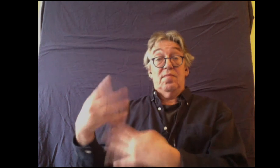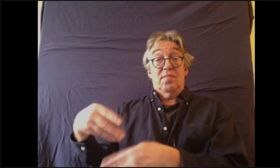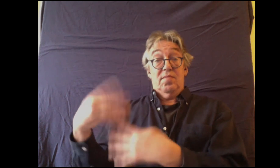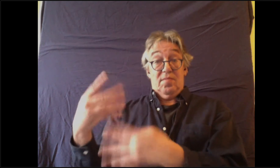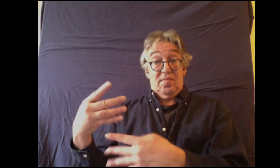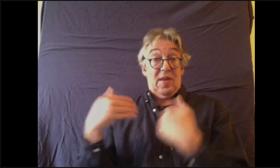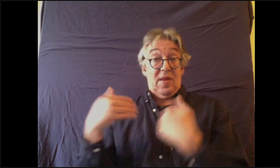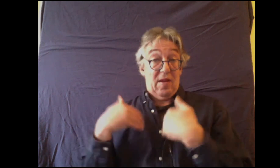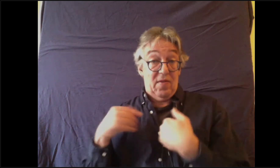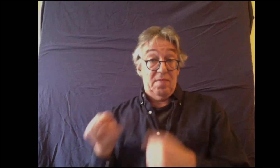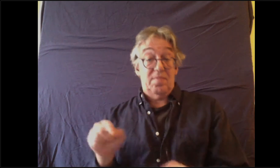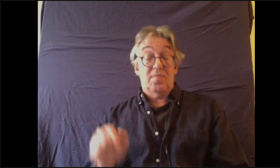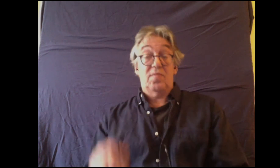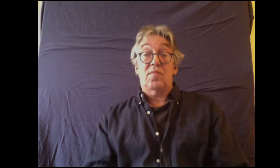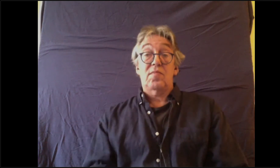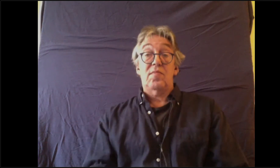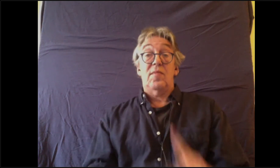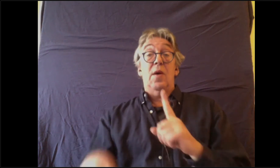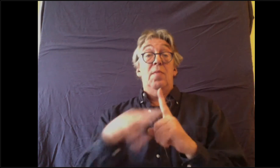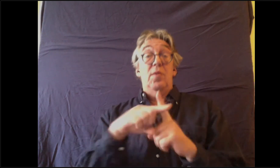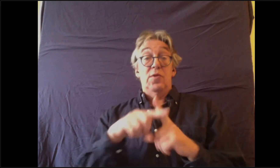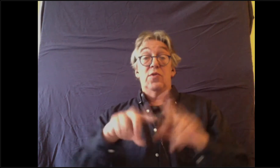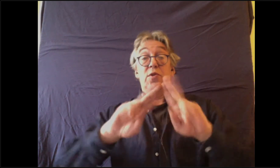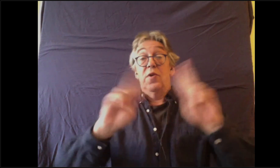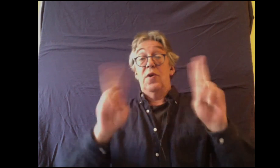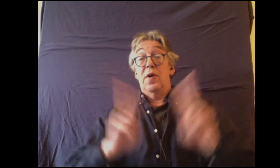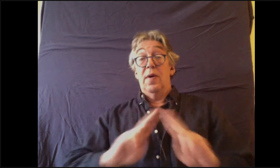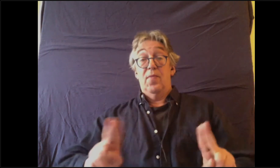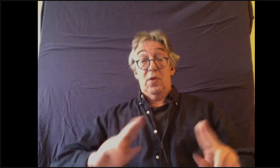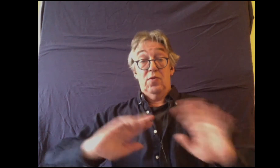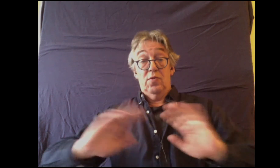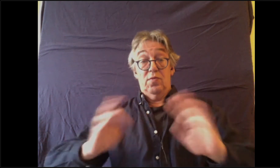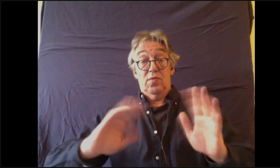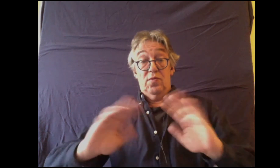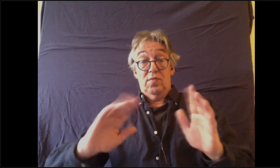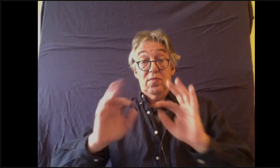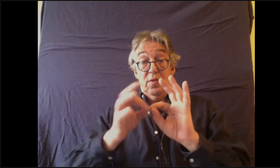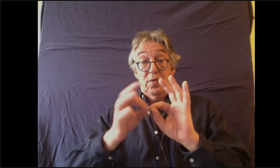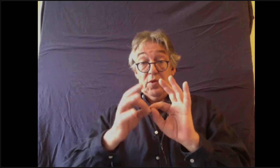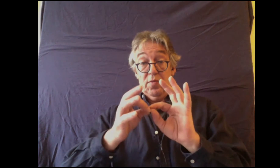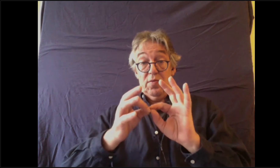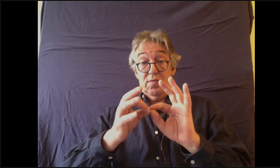We have also international sign language interpretation.